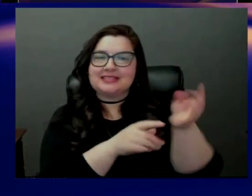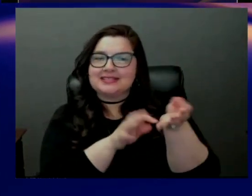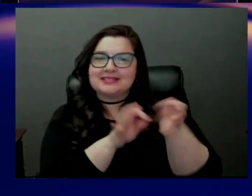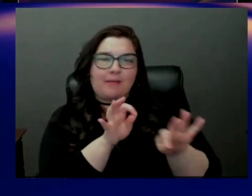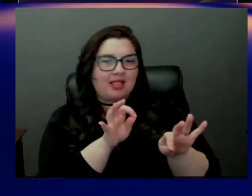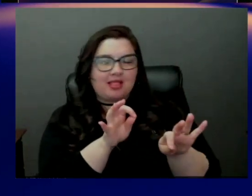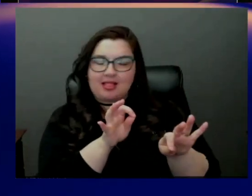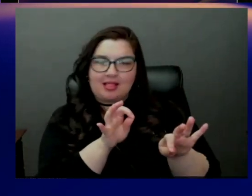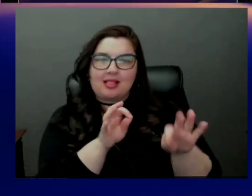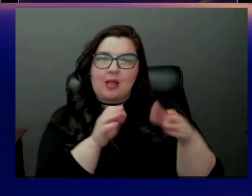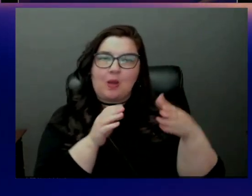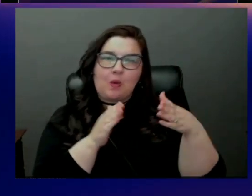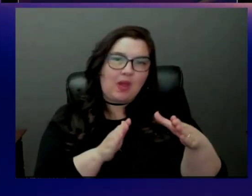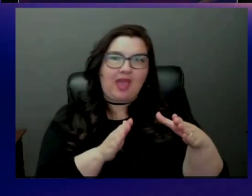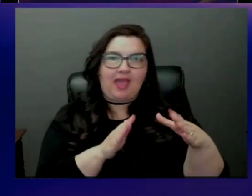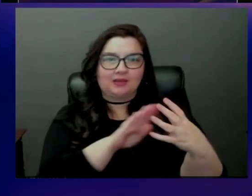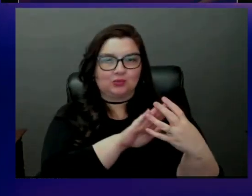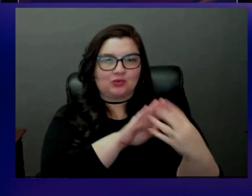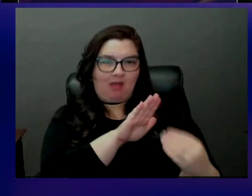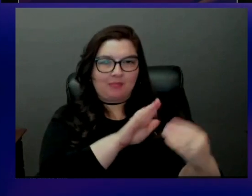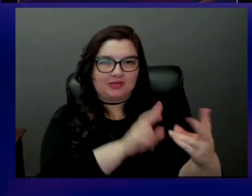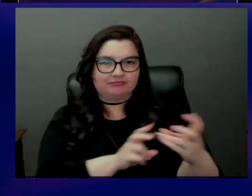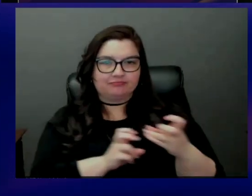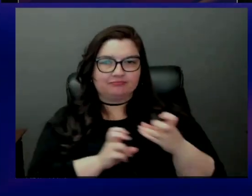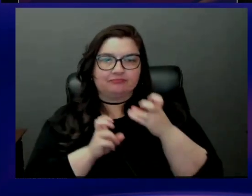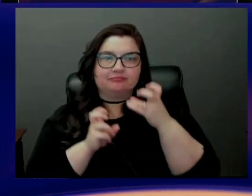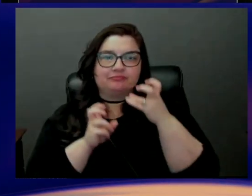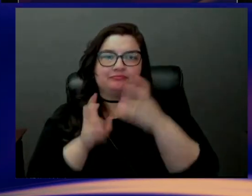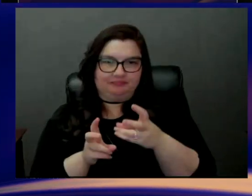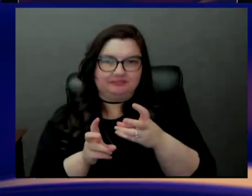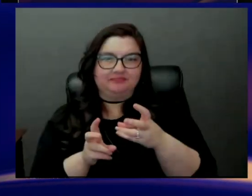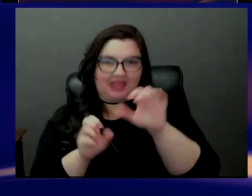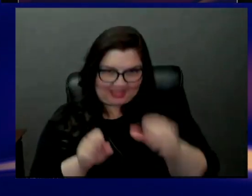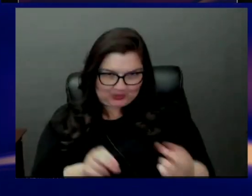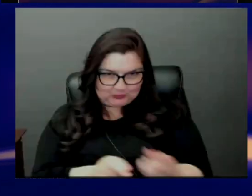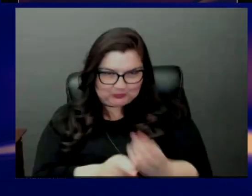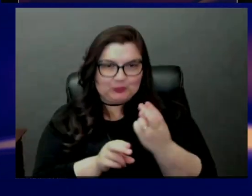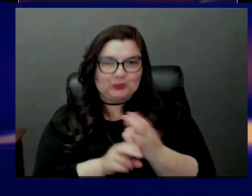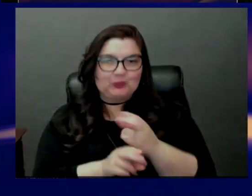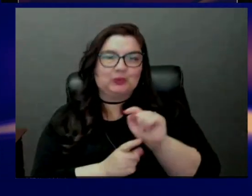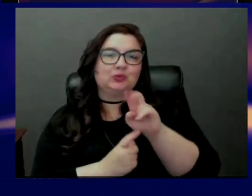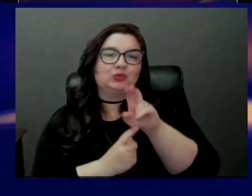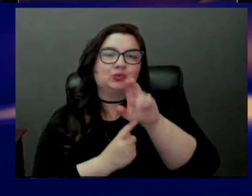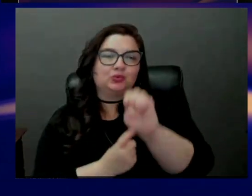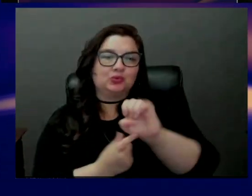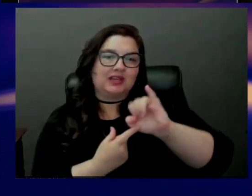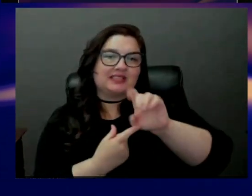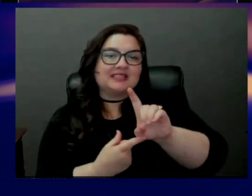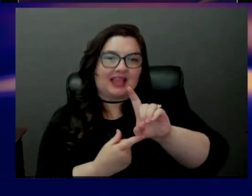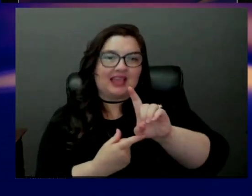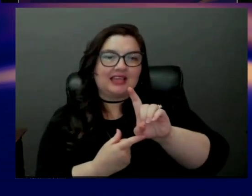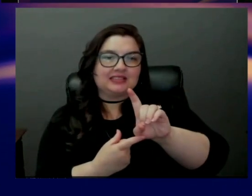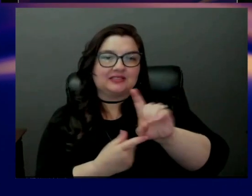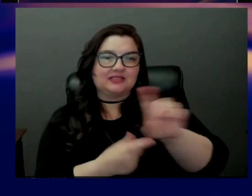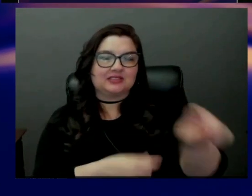to kinda like copy that. And I can use that trace ID to navigate to my event analytics.